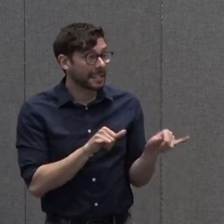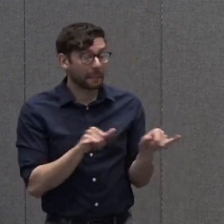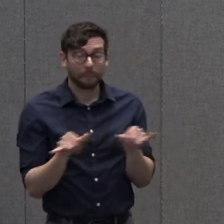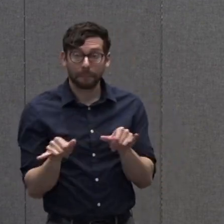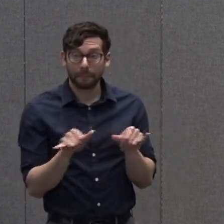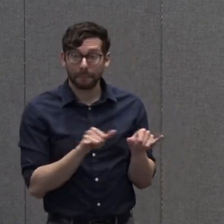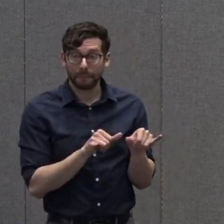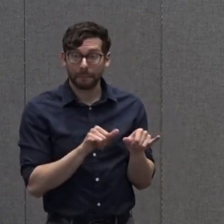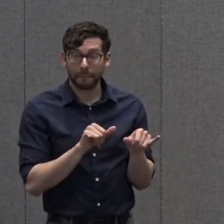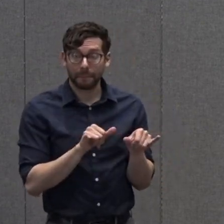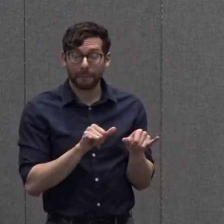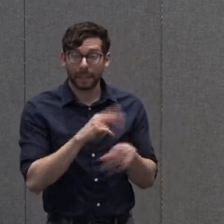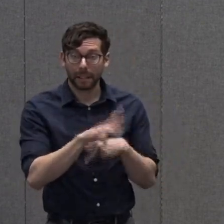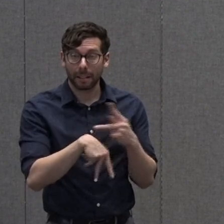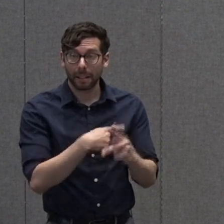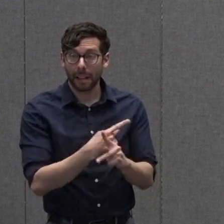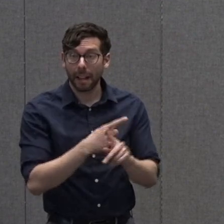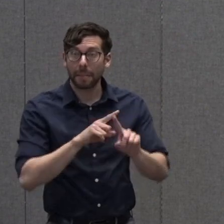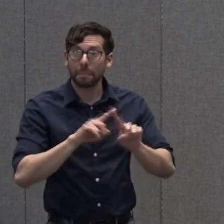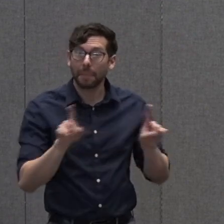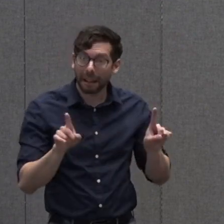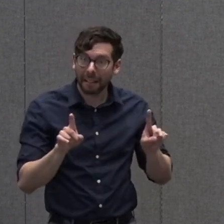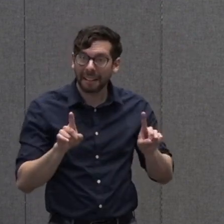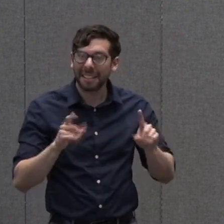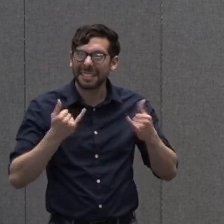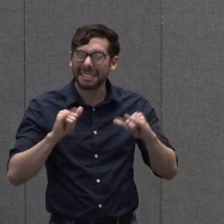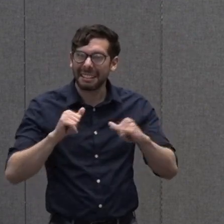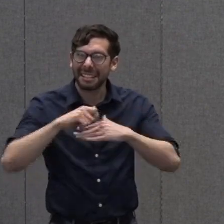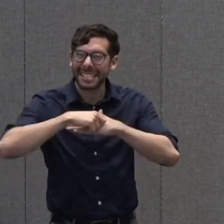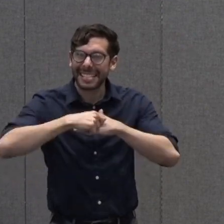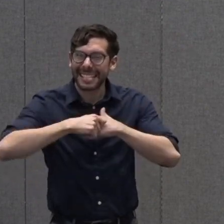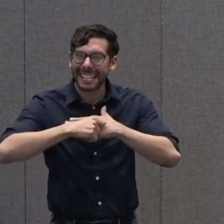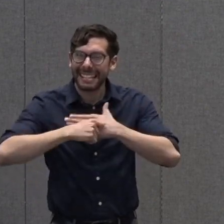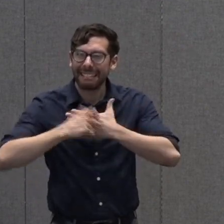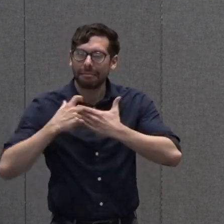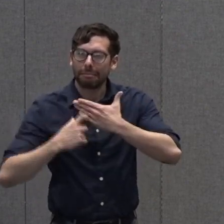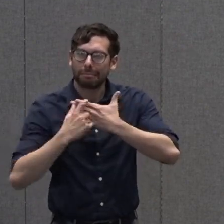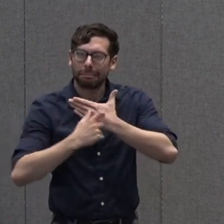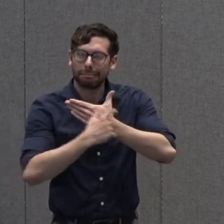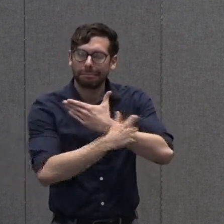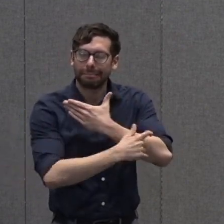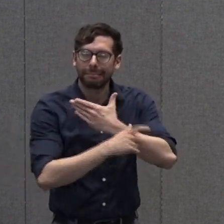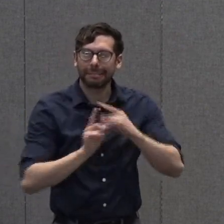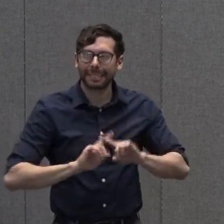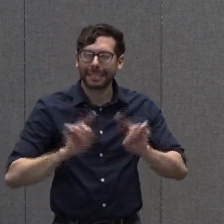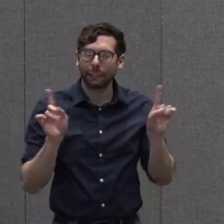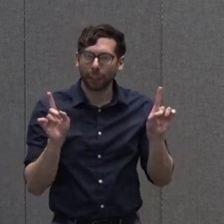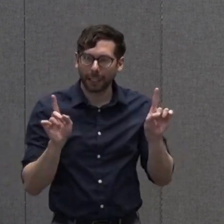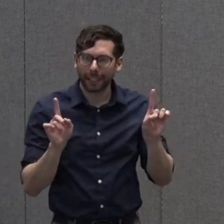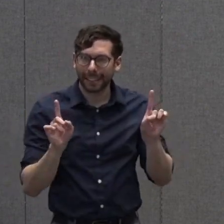is really different too, than his. And it looks like he's been doing some shedding, as well. Right, there's a little piece of shed right there.